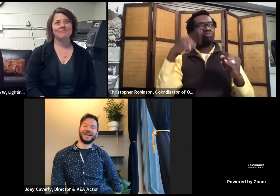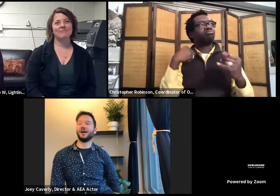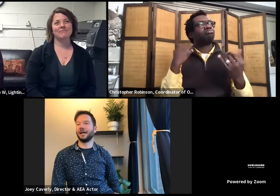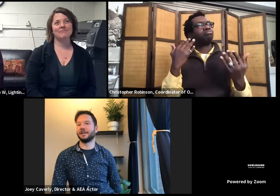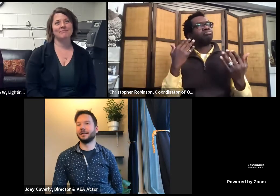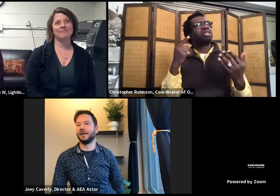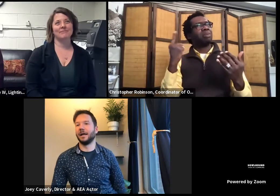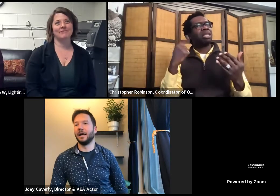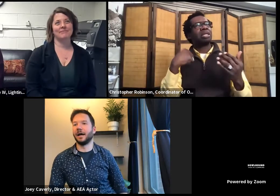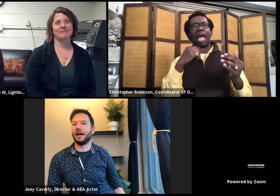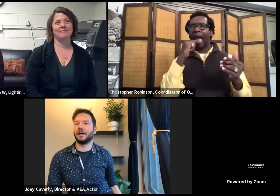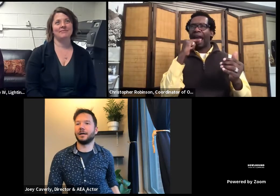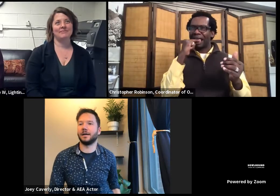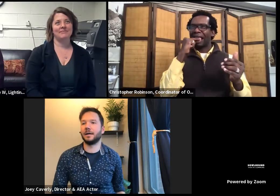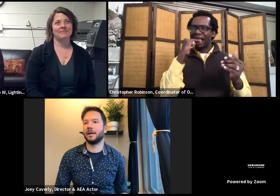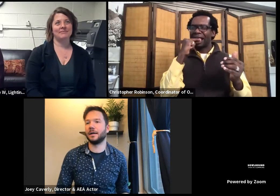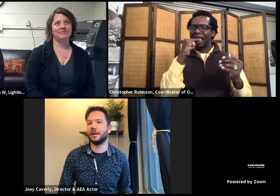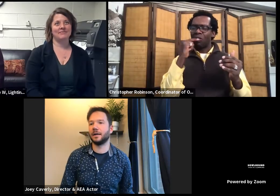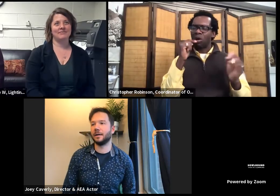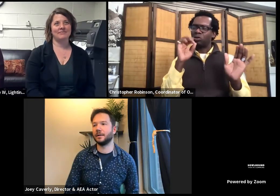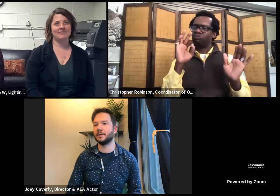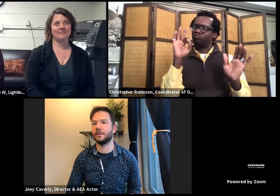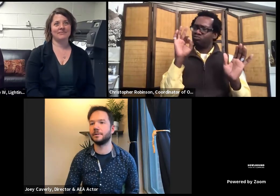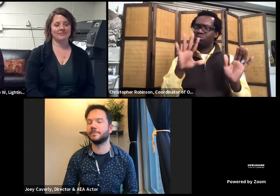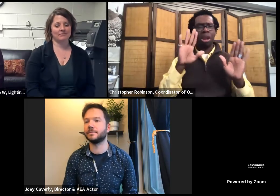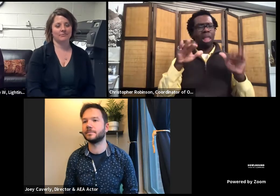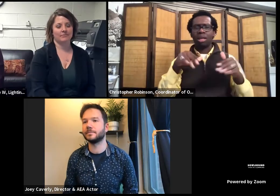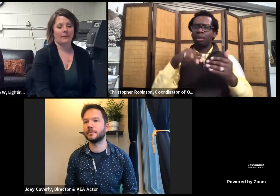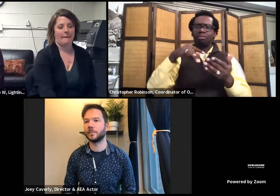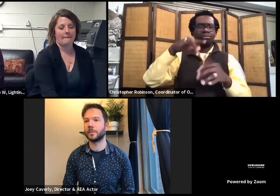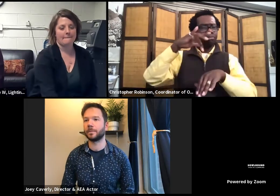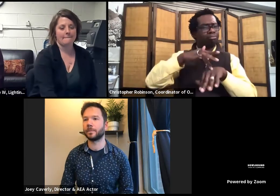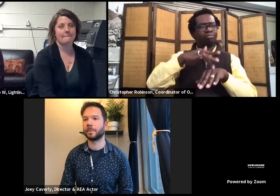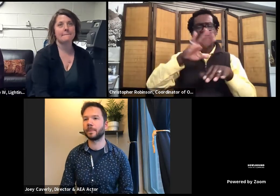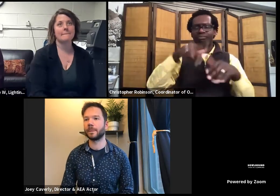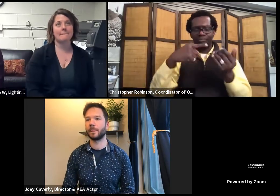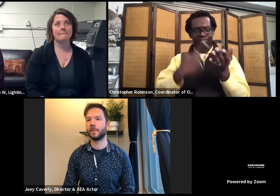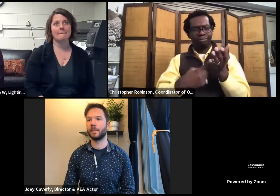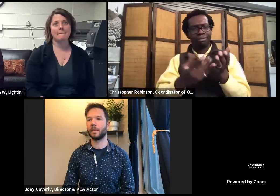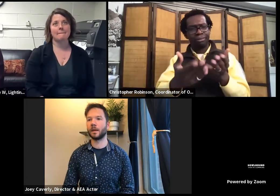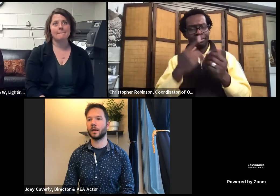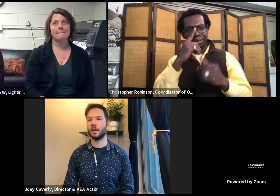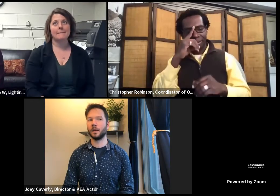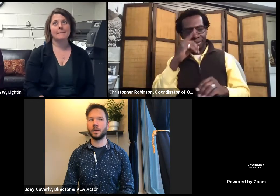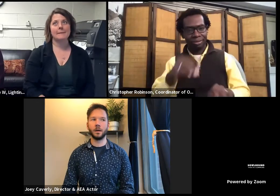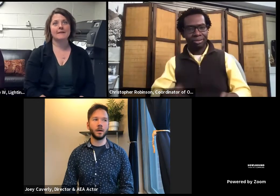Your last thought. I thought you had something you wanted to get in closing. Something we were waiting for that we hadn't touched.